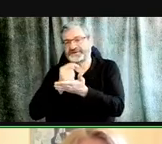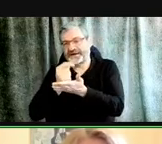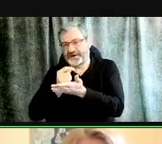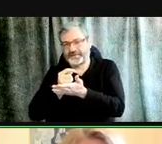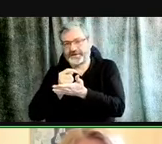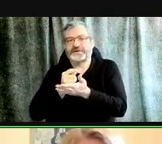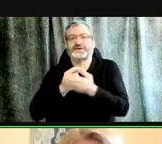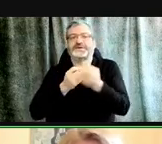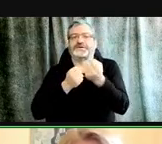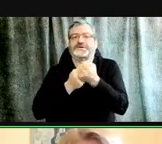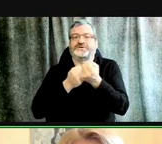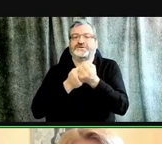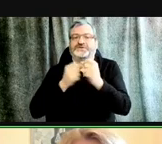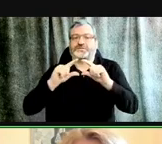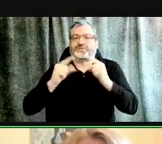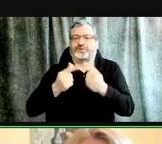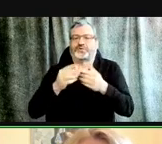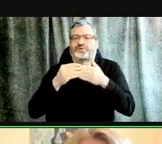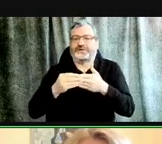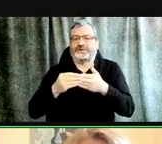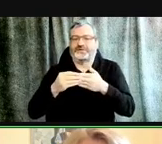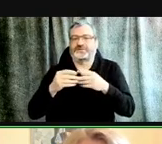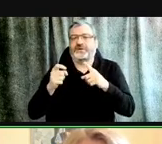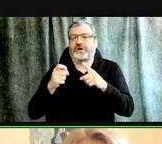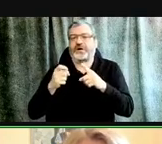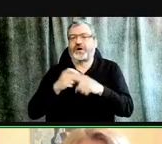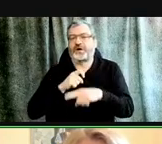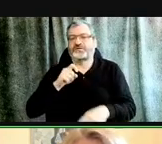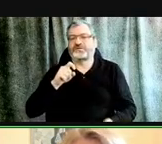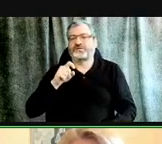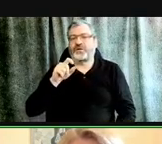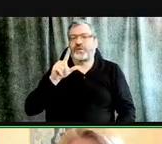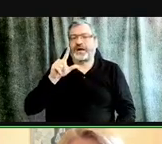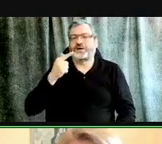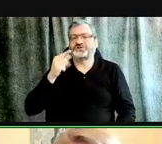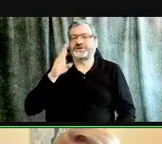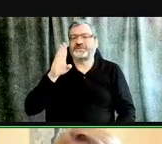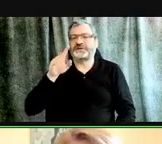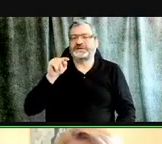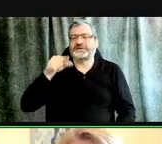and physicians from Metro Wellness, which is an LGBTQ wellness center.